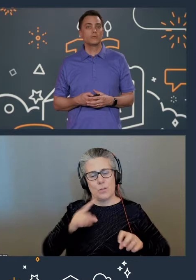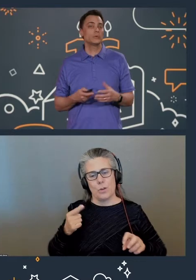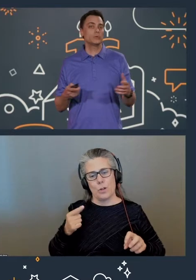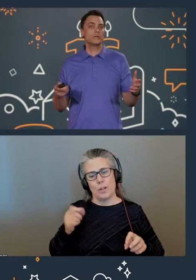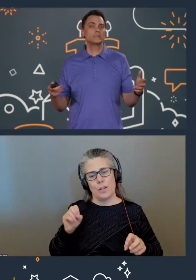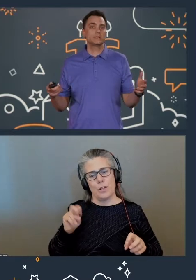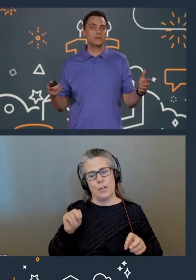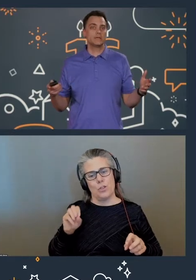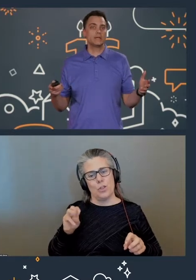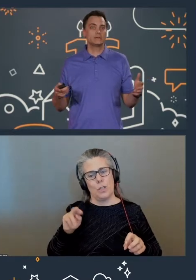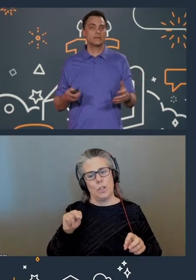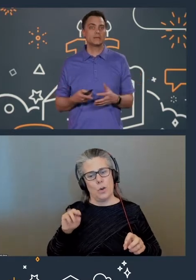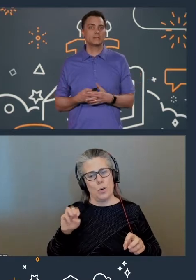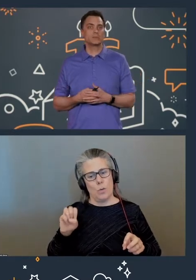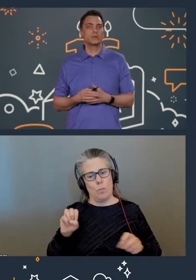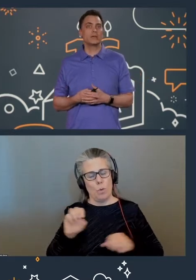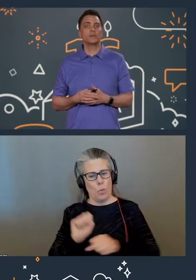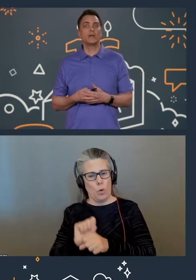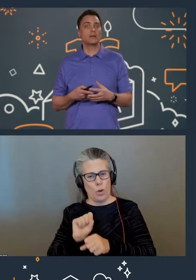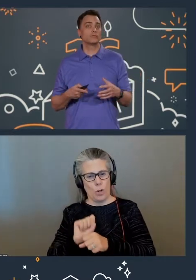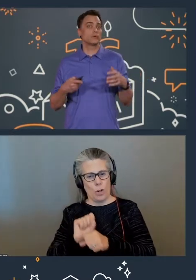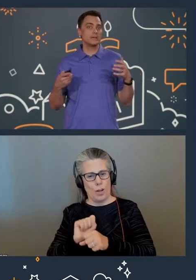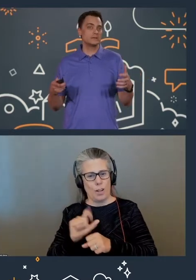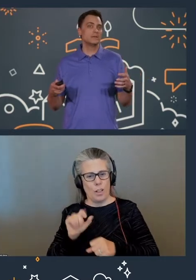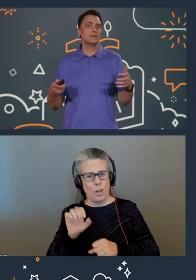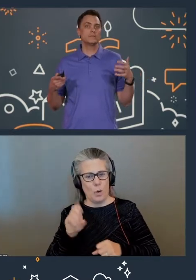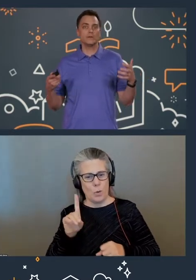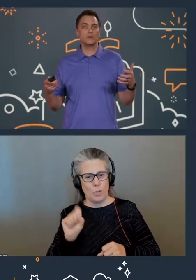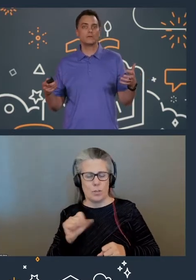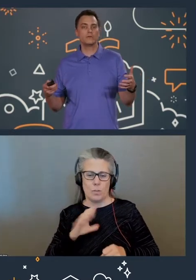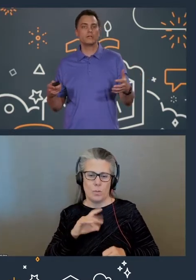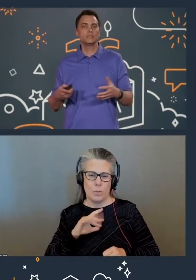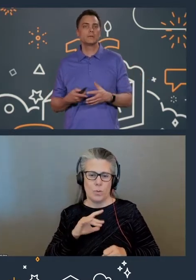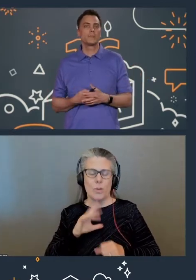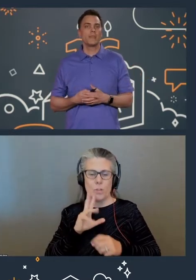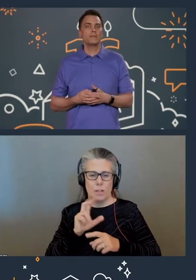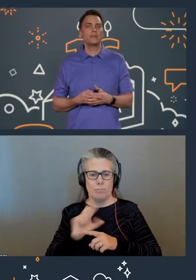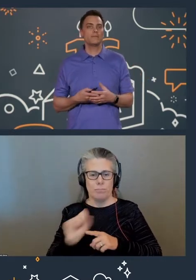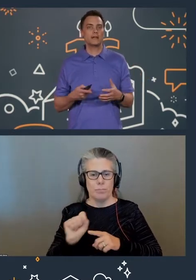Formula 1 is another DataSync customer. They have a lot of racing video footage, and in fact,